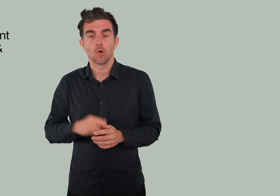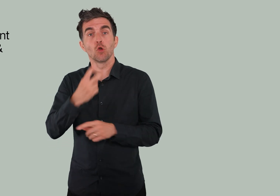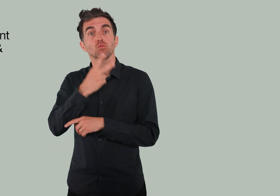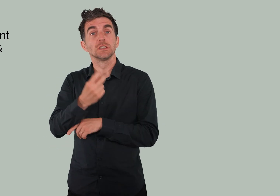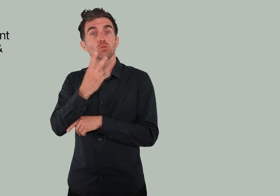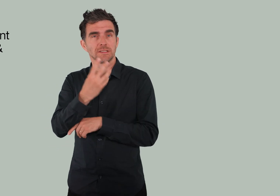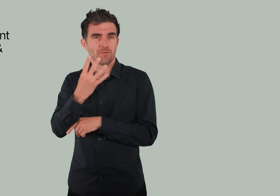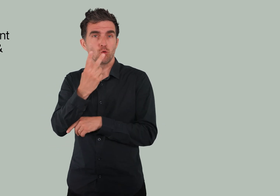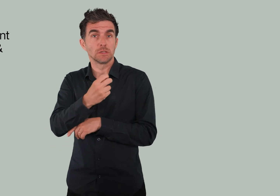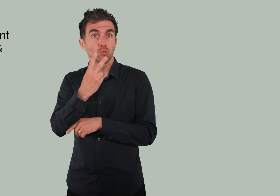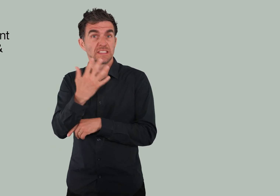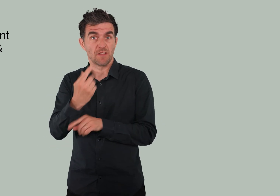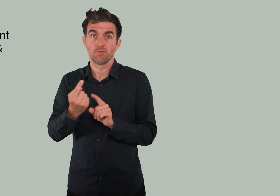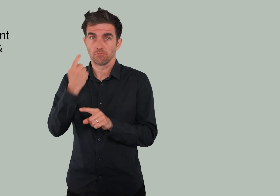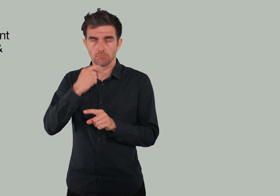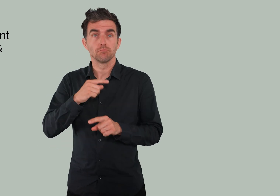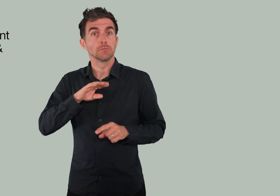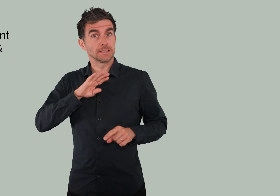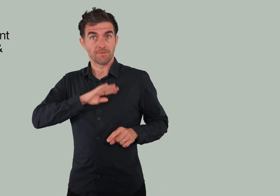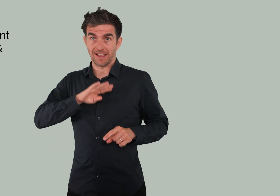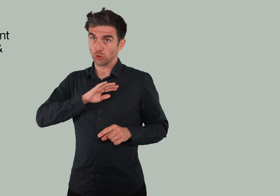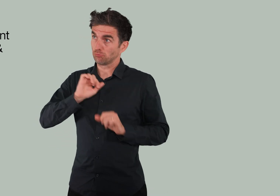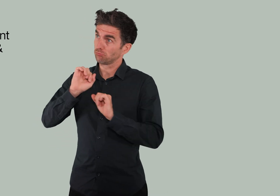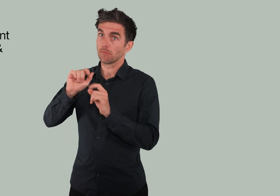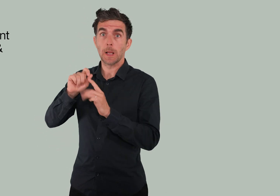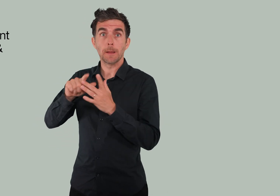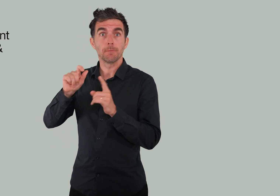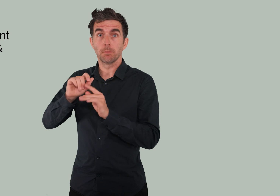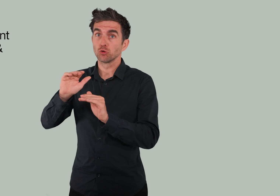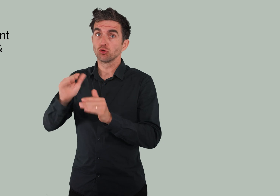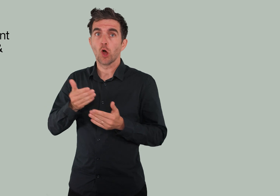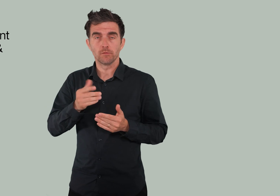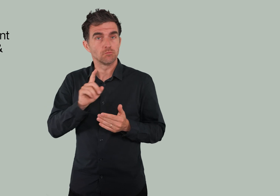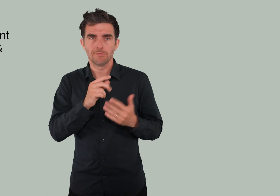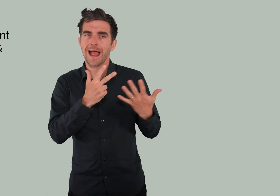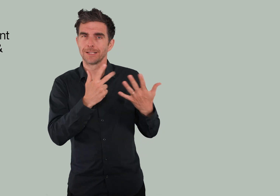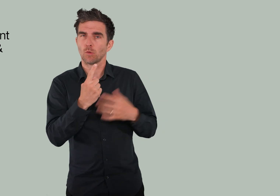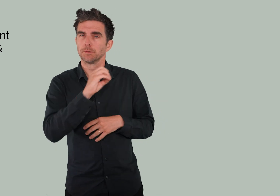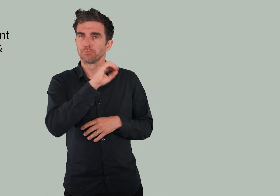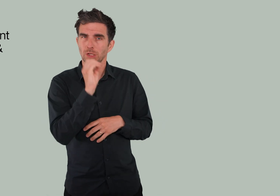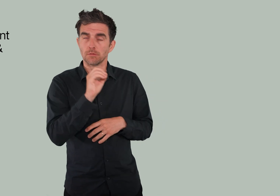In 2024/25 satisfaction with PIP was 81 per cent